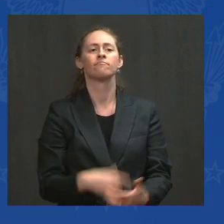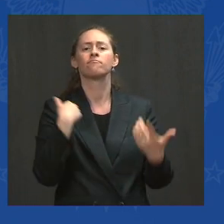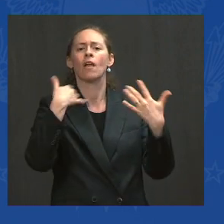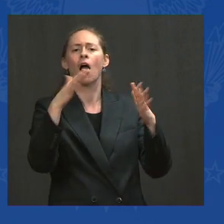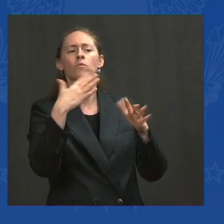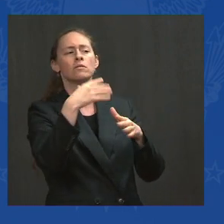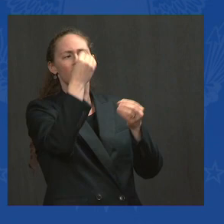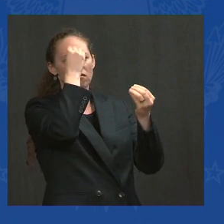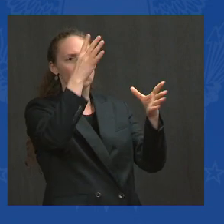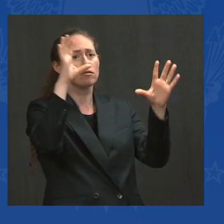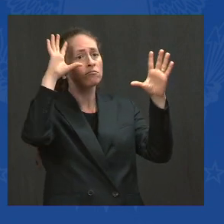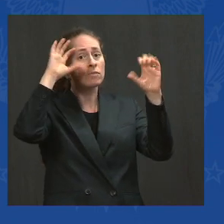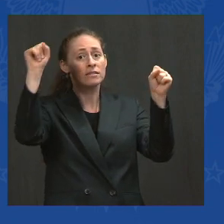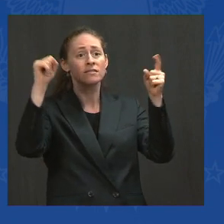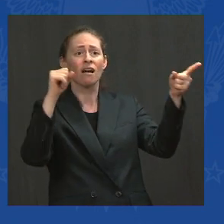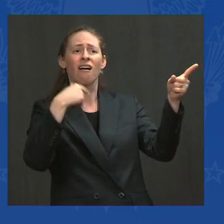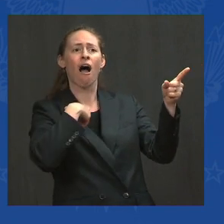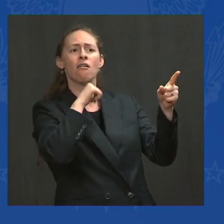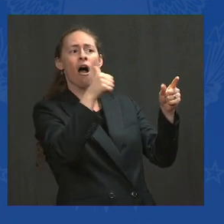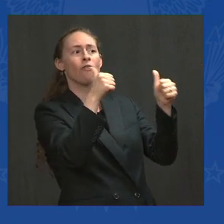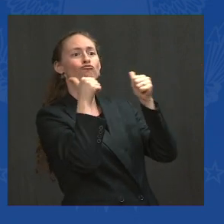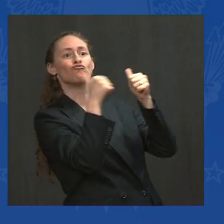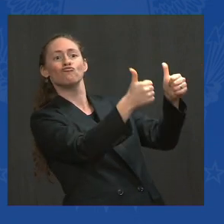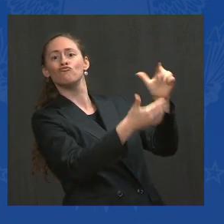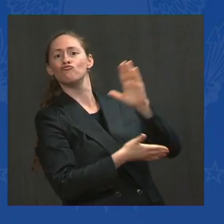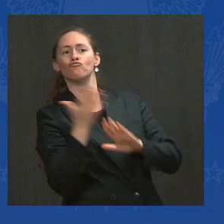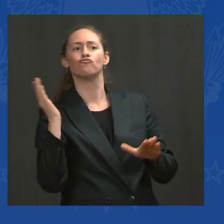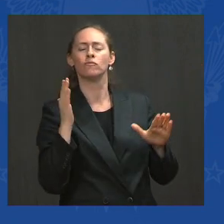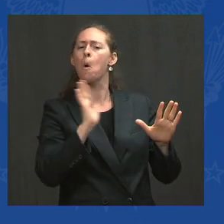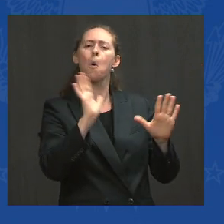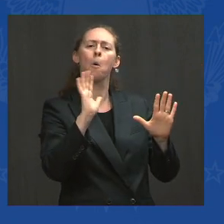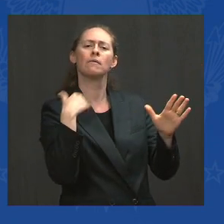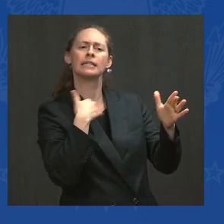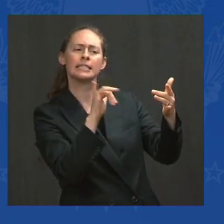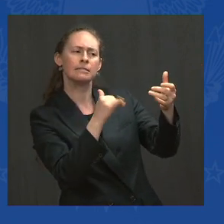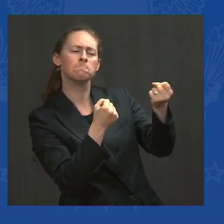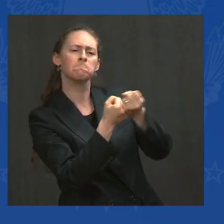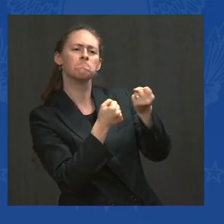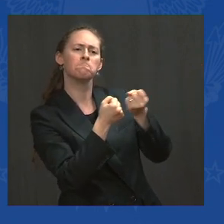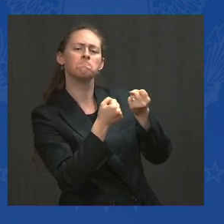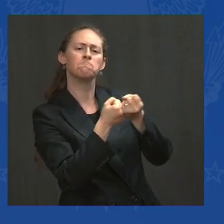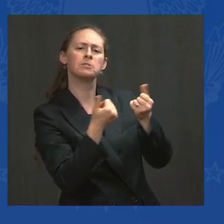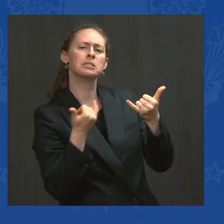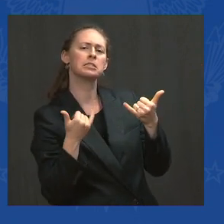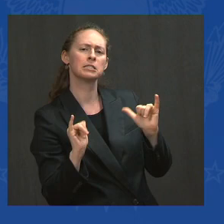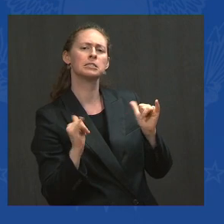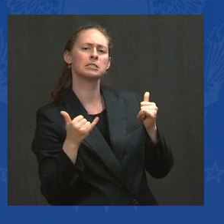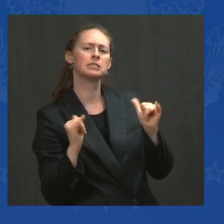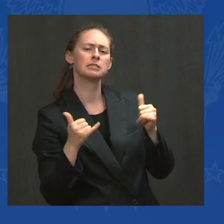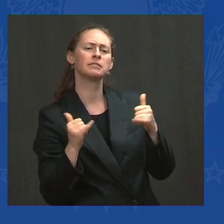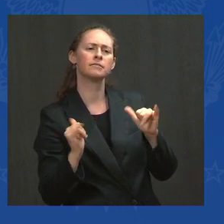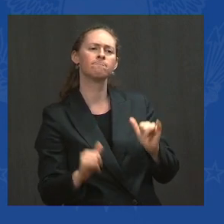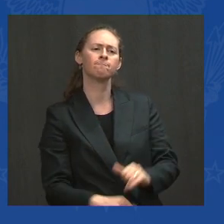away and not sustain their ability to maintain that force. We are. We're going to also work to make sure we help them